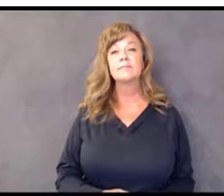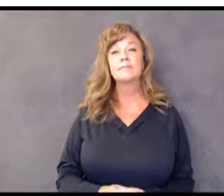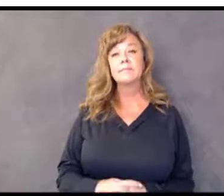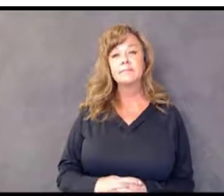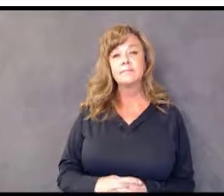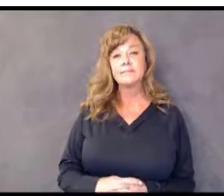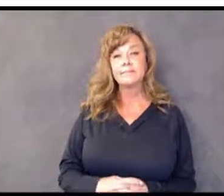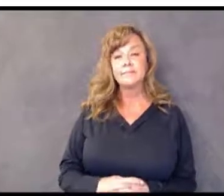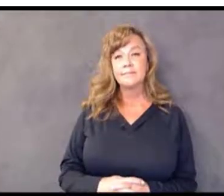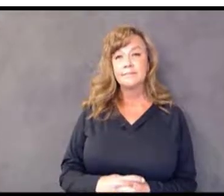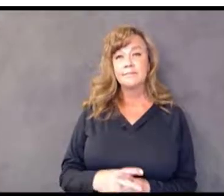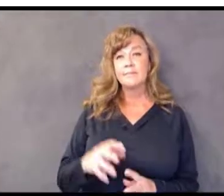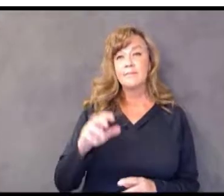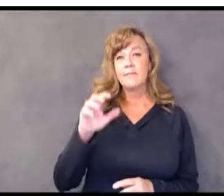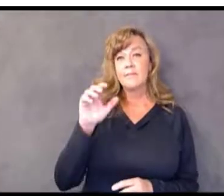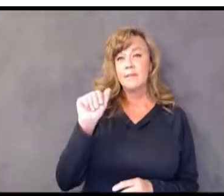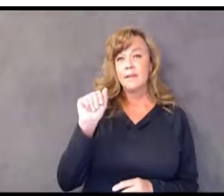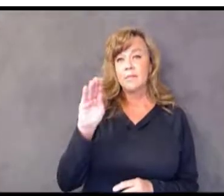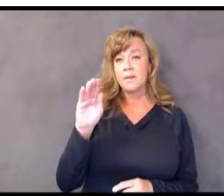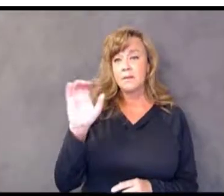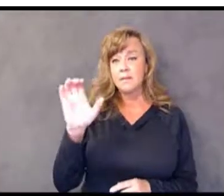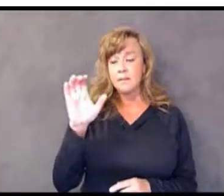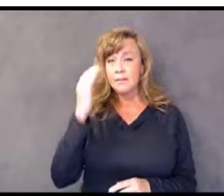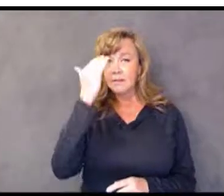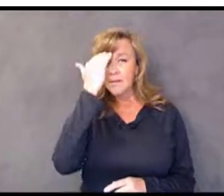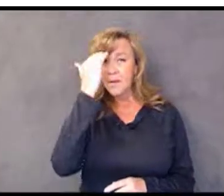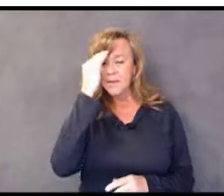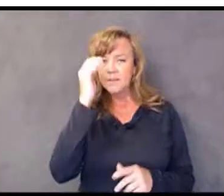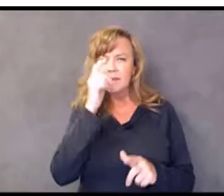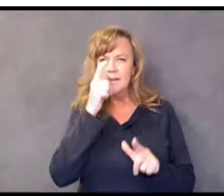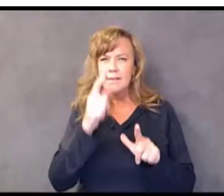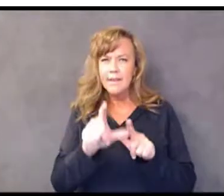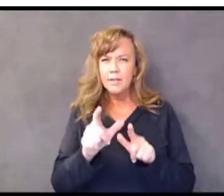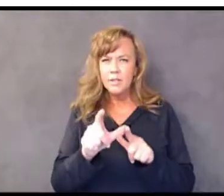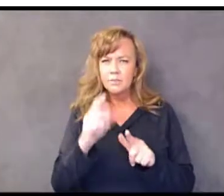Letter knowledge tests both letter sound and recognition.